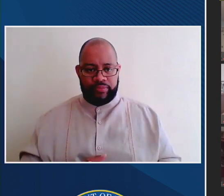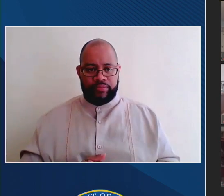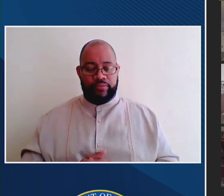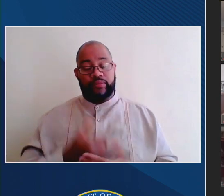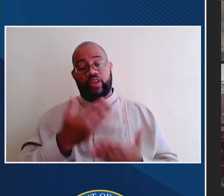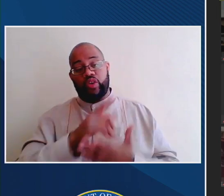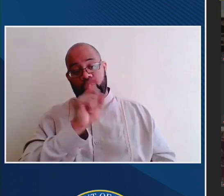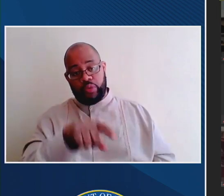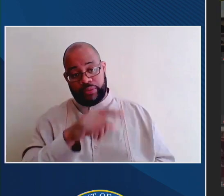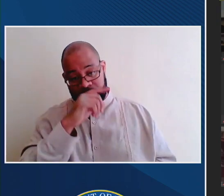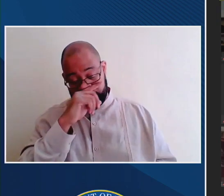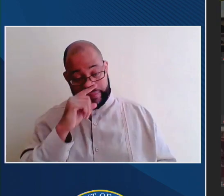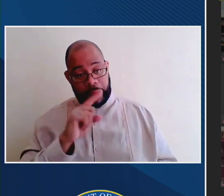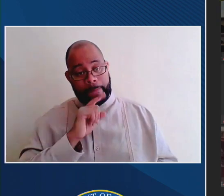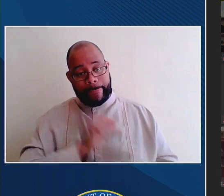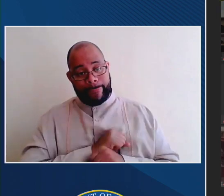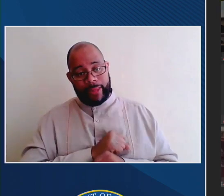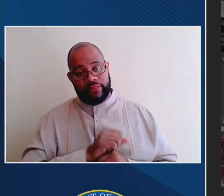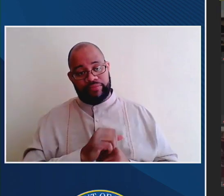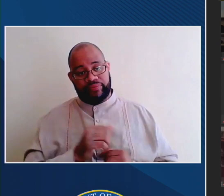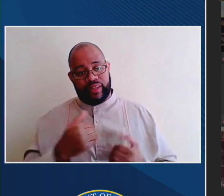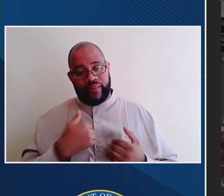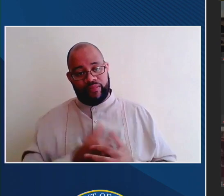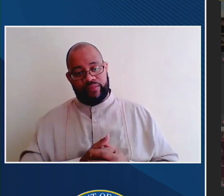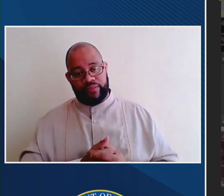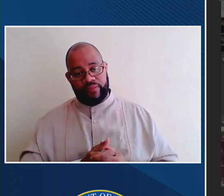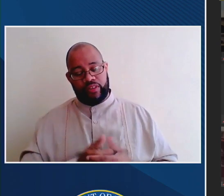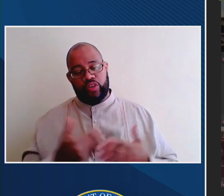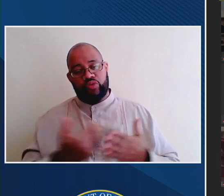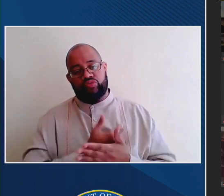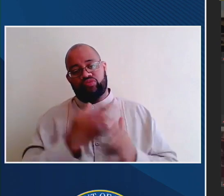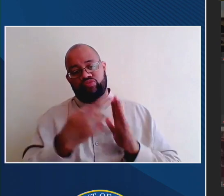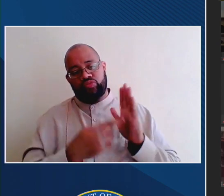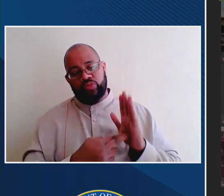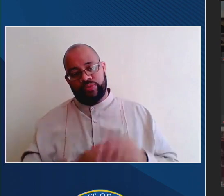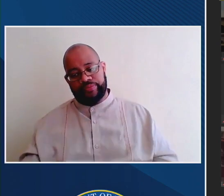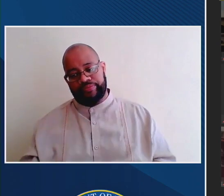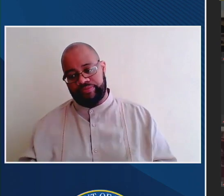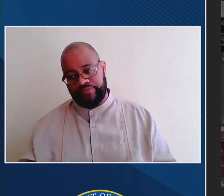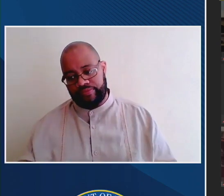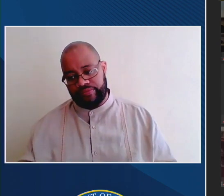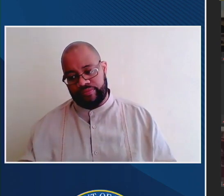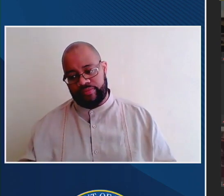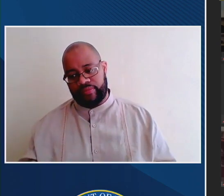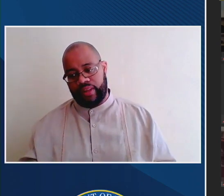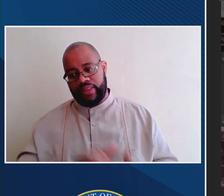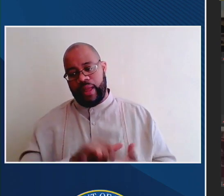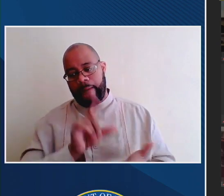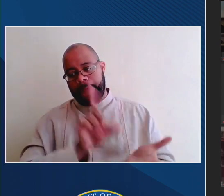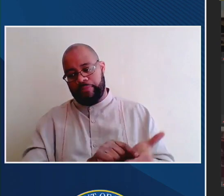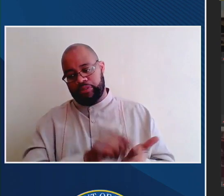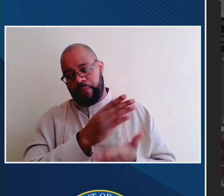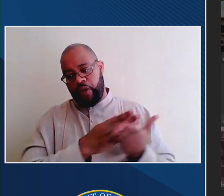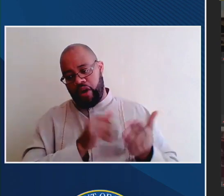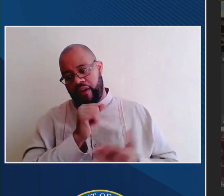And actually there is a new regulation that was published as part of the recent